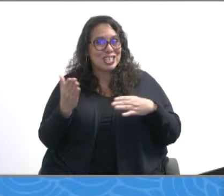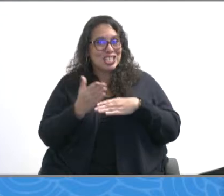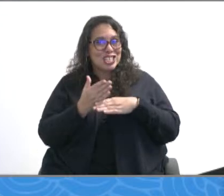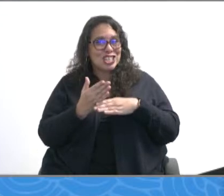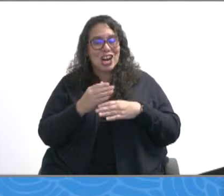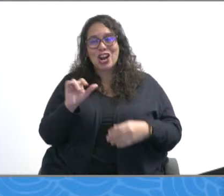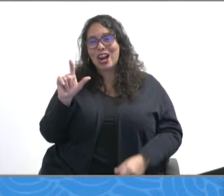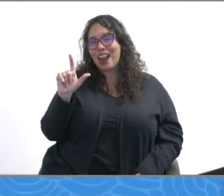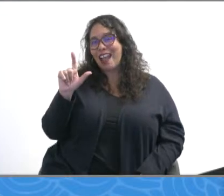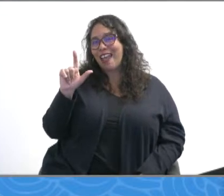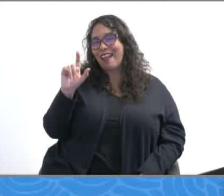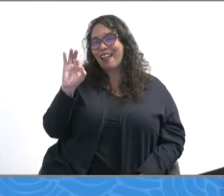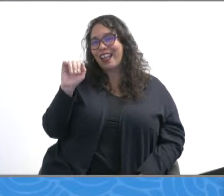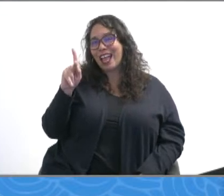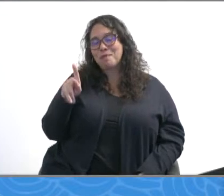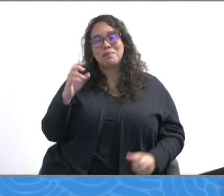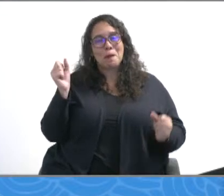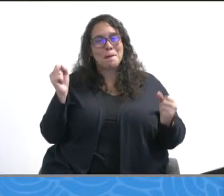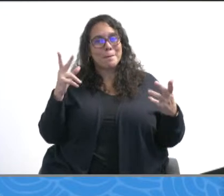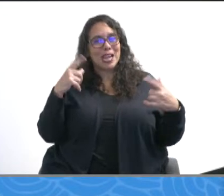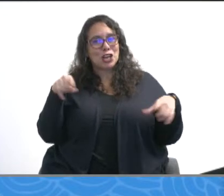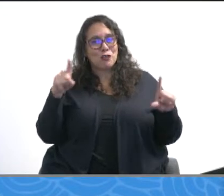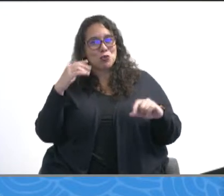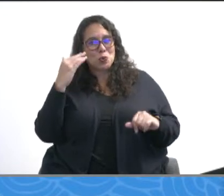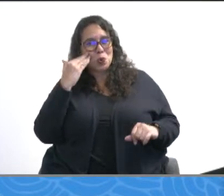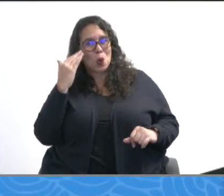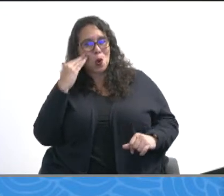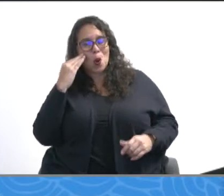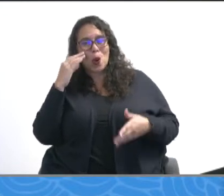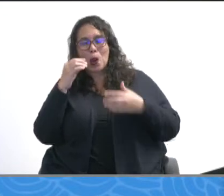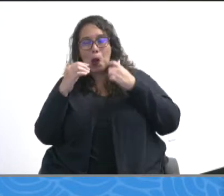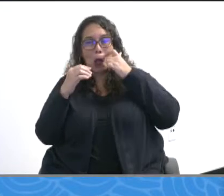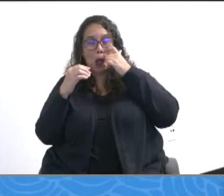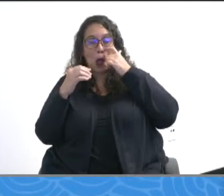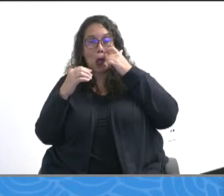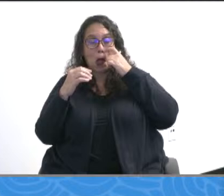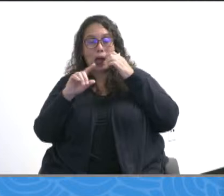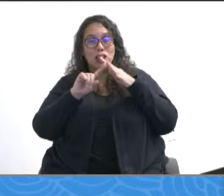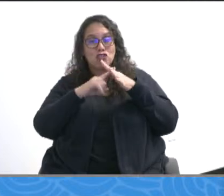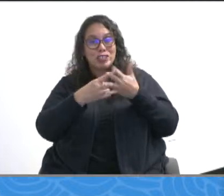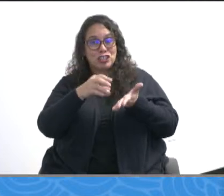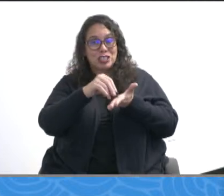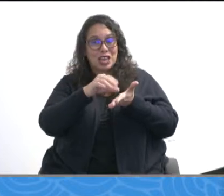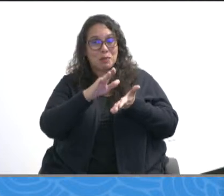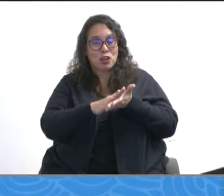As many of you know, our document is, our original document is approved at our June board meeting